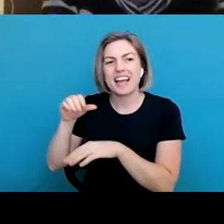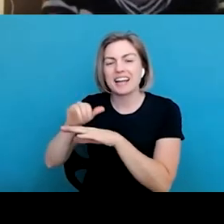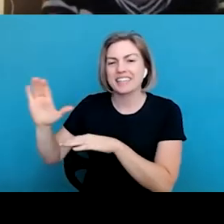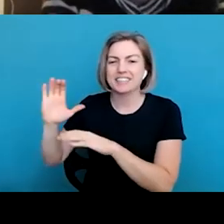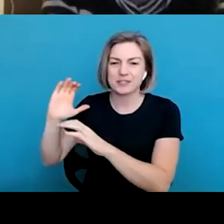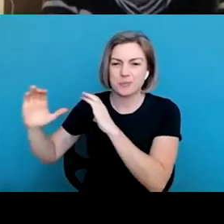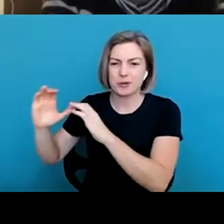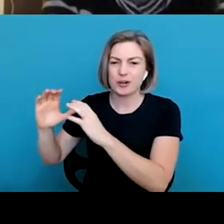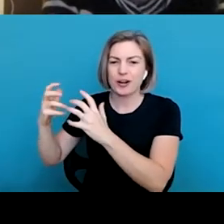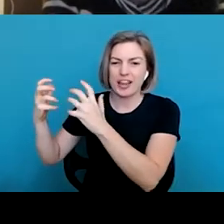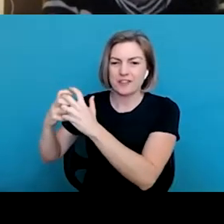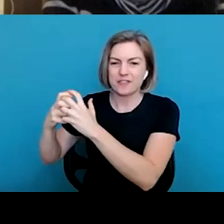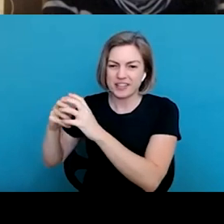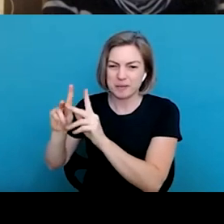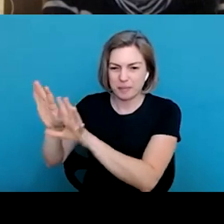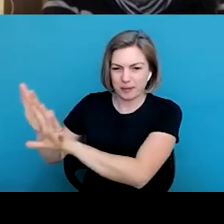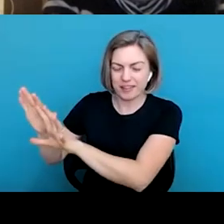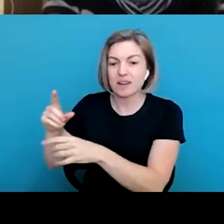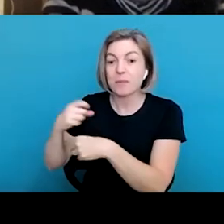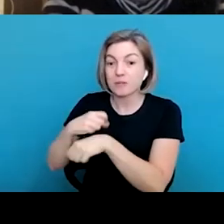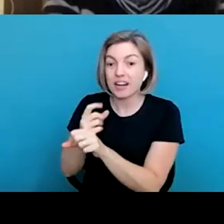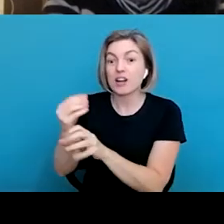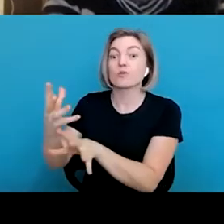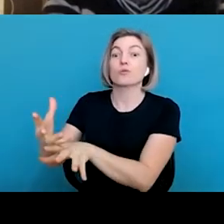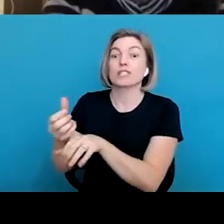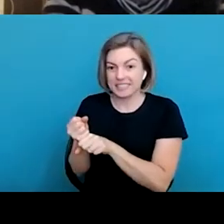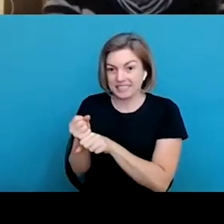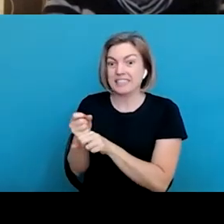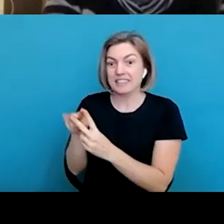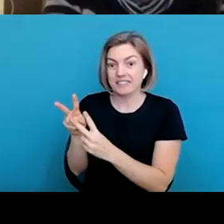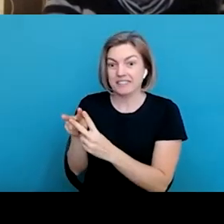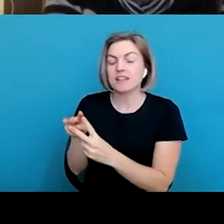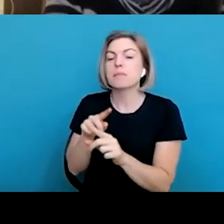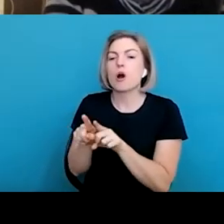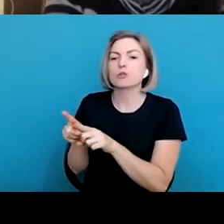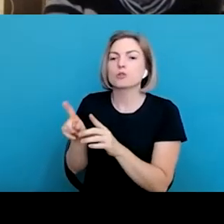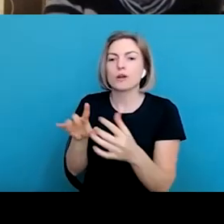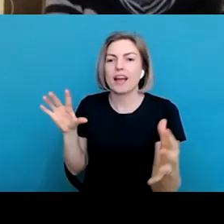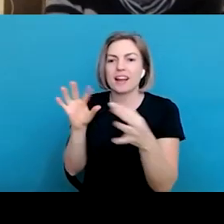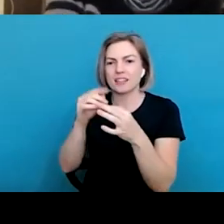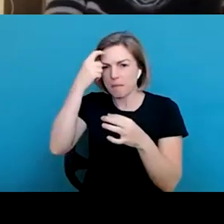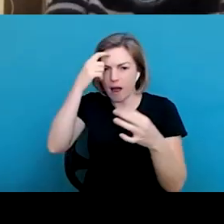to not only help generate and receive but to connect our minds with each other . Okay.